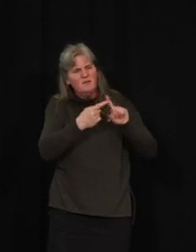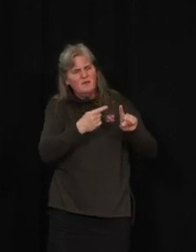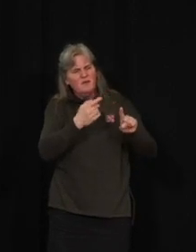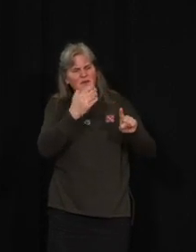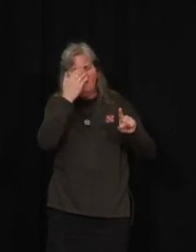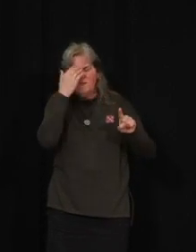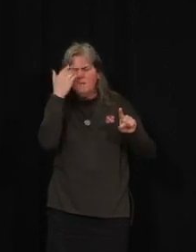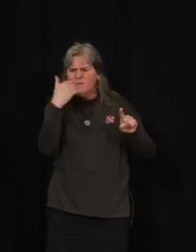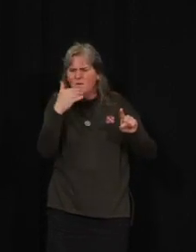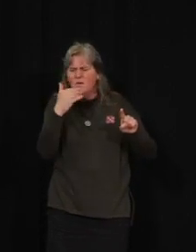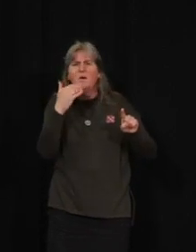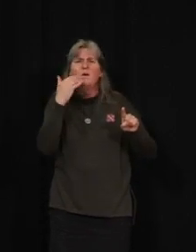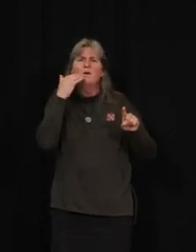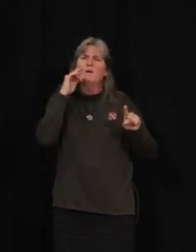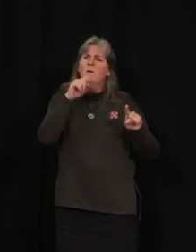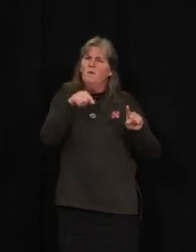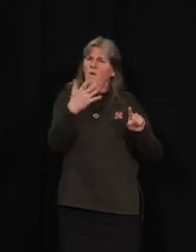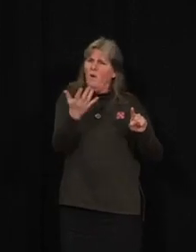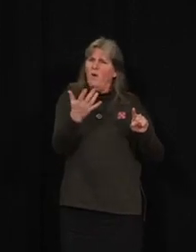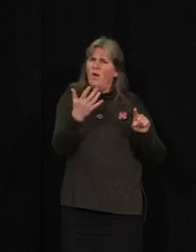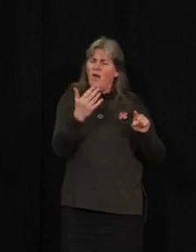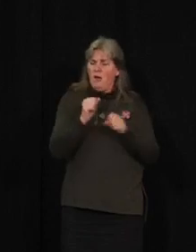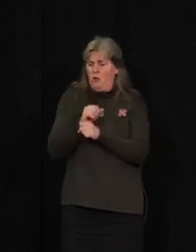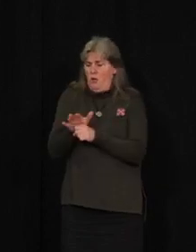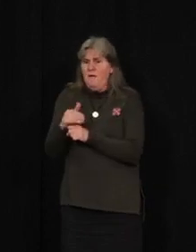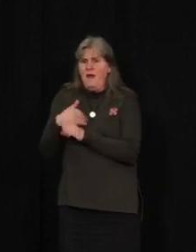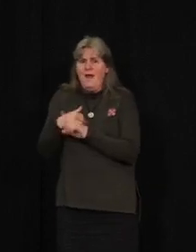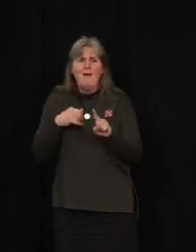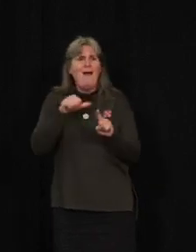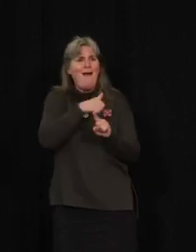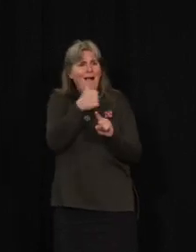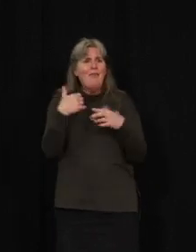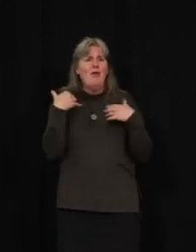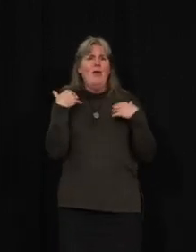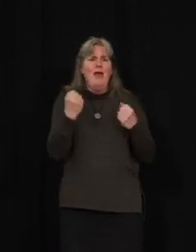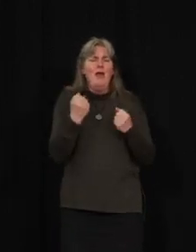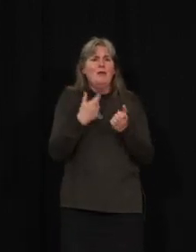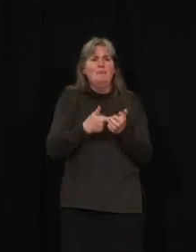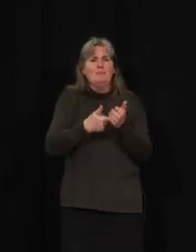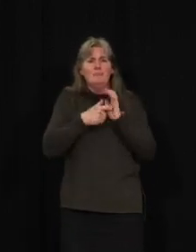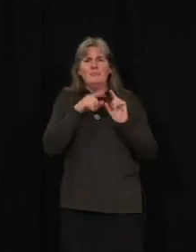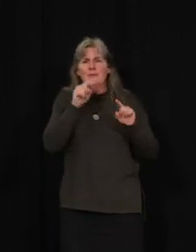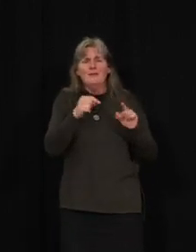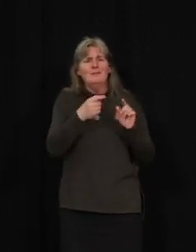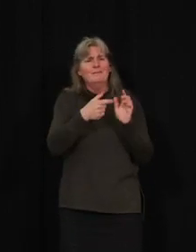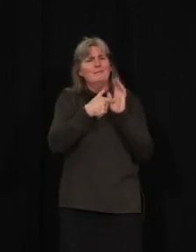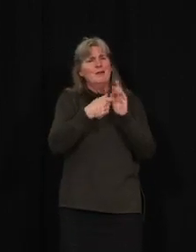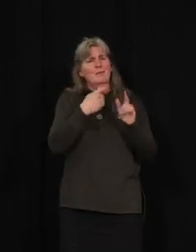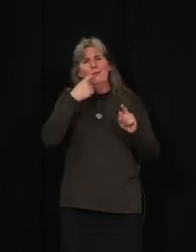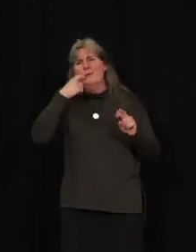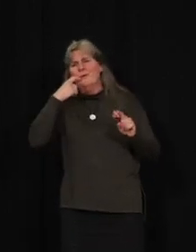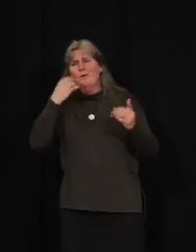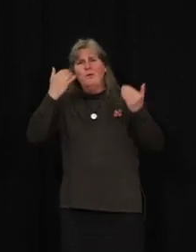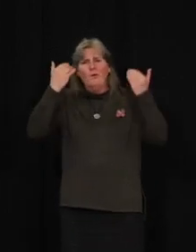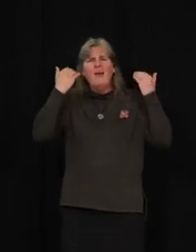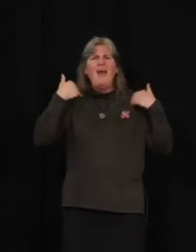other urgent public health needs like substance use addictions ad overdose. People who use substances are